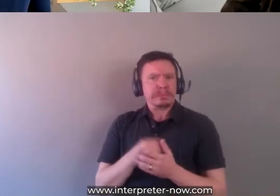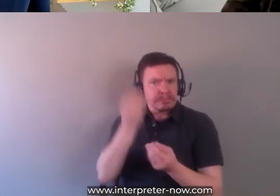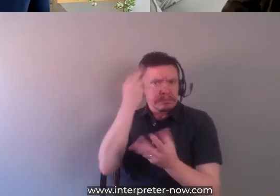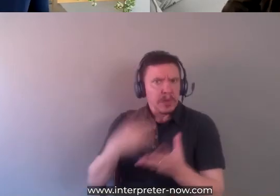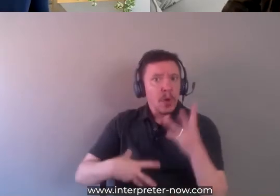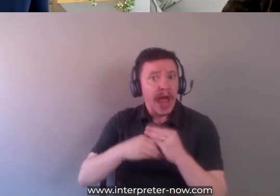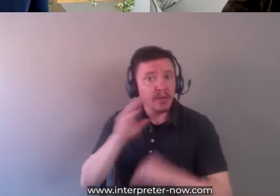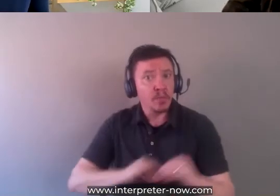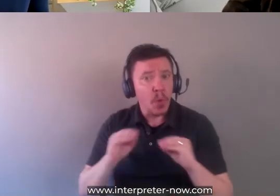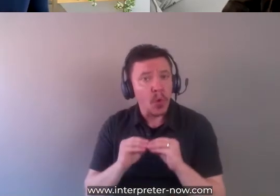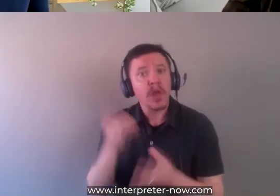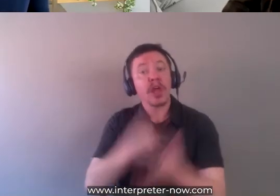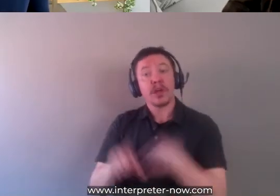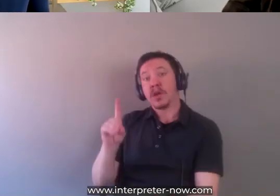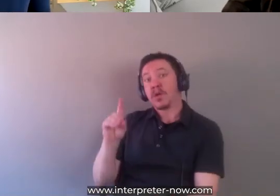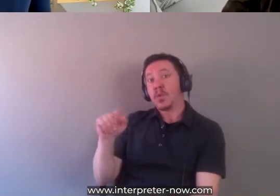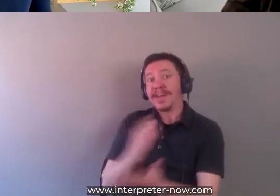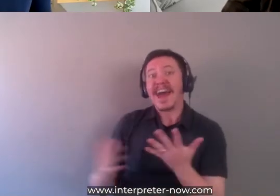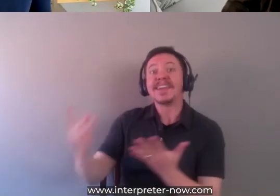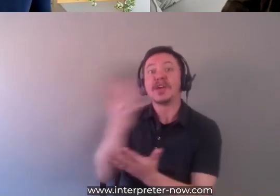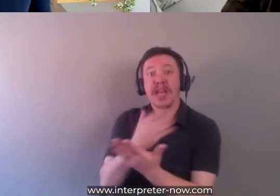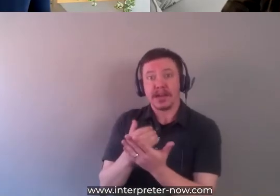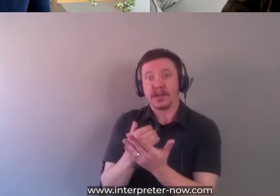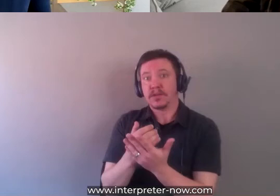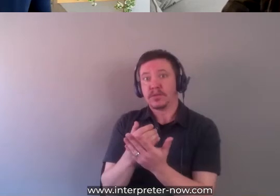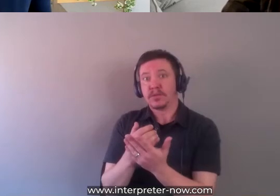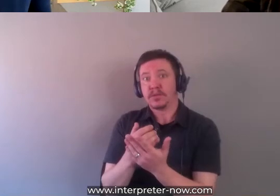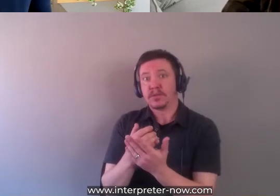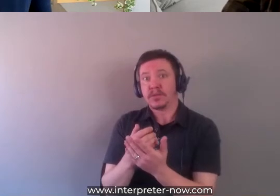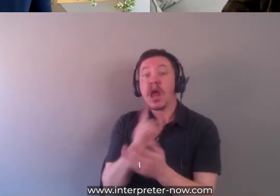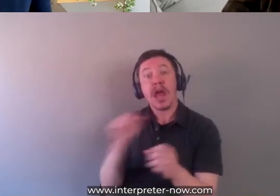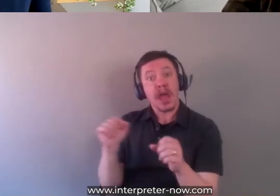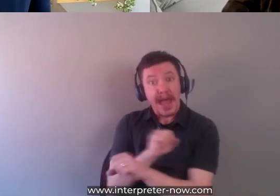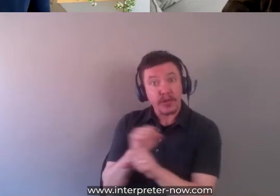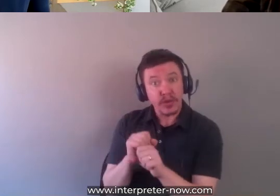be thinking about what data they're collecting along with that. Are you actually asking people